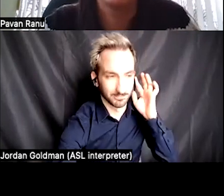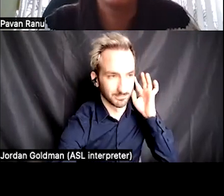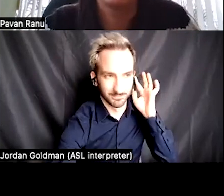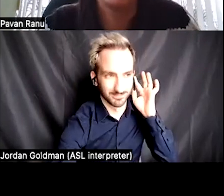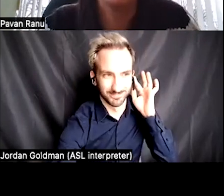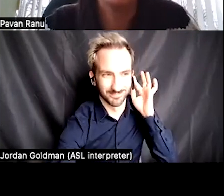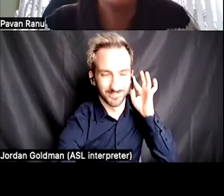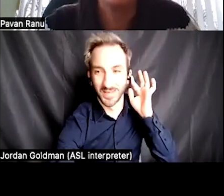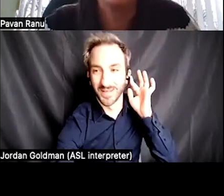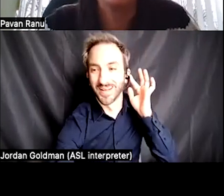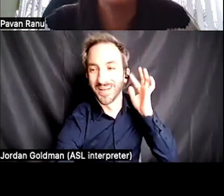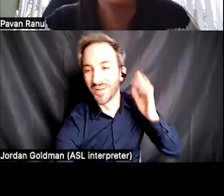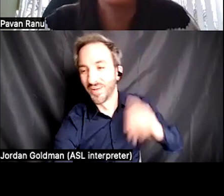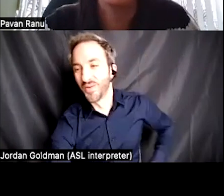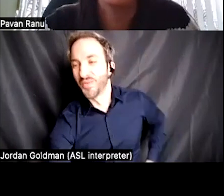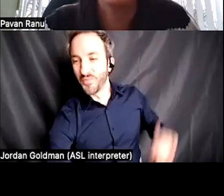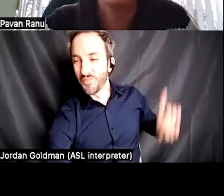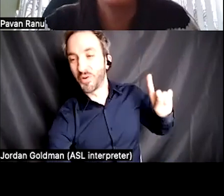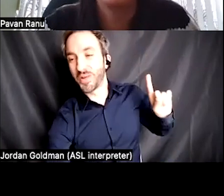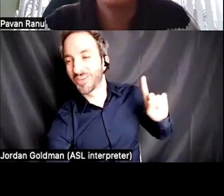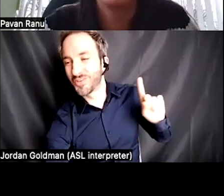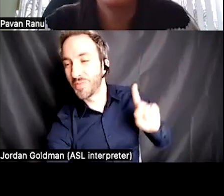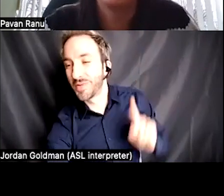Pavan: That is a good question. Jordan: Monique, could you repeat